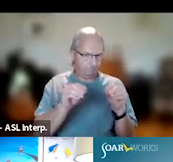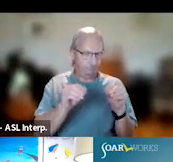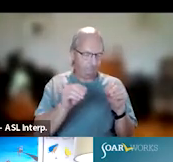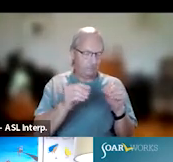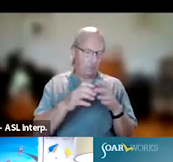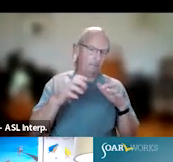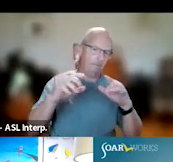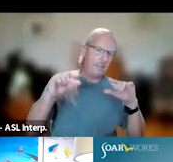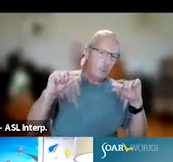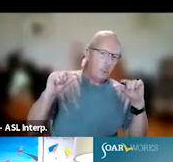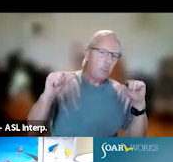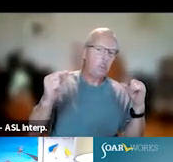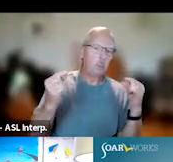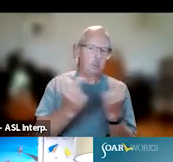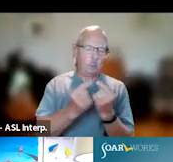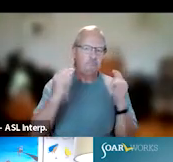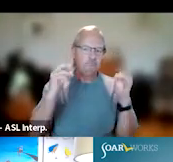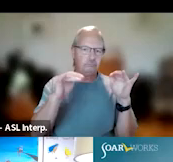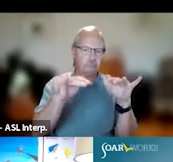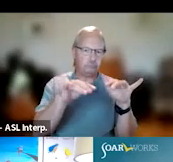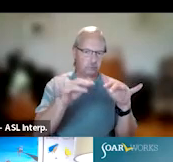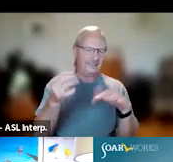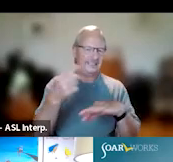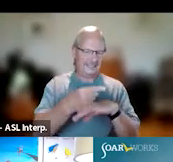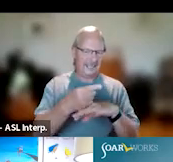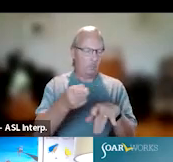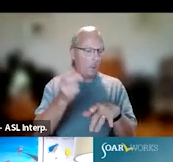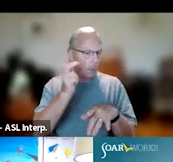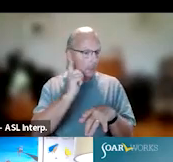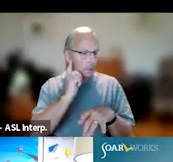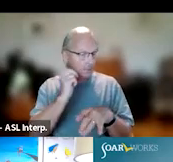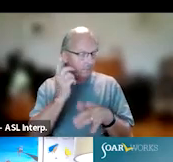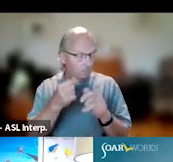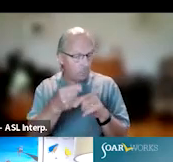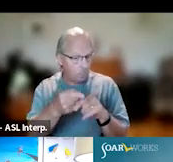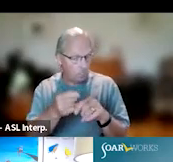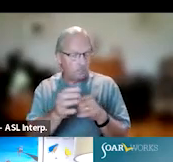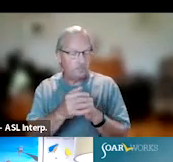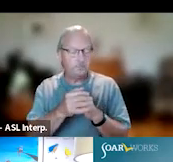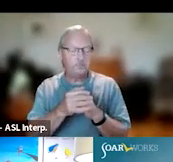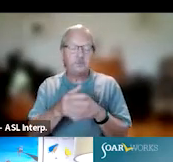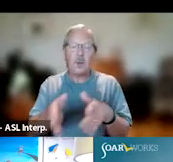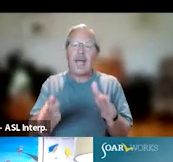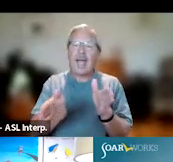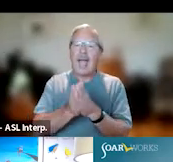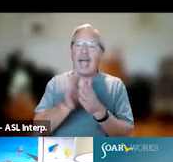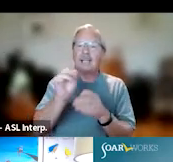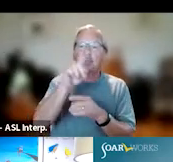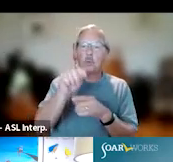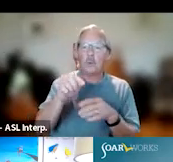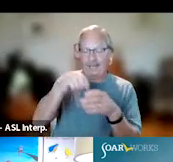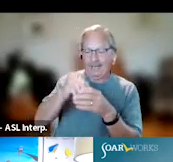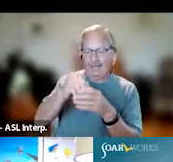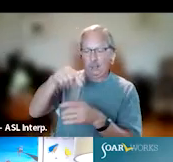but we do wanna hear from you. So we'd like for you to ask your questions in the Q&A feature.